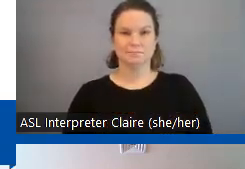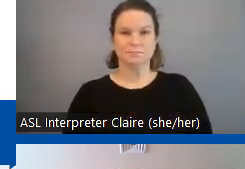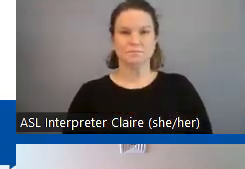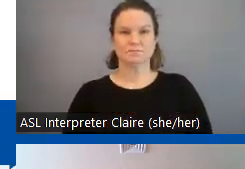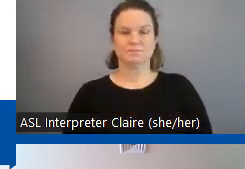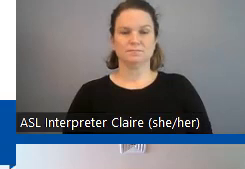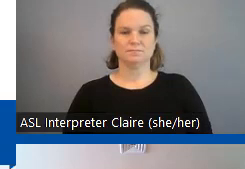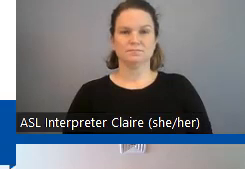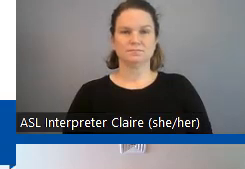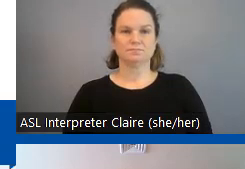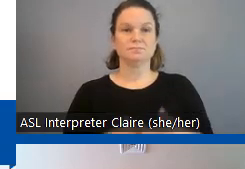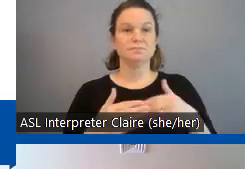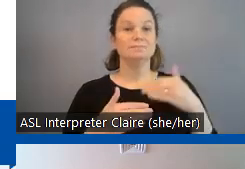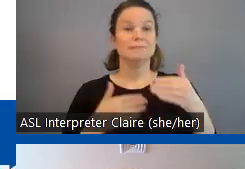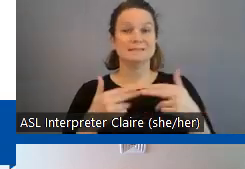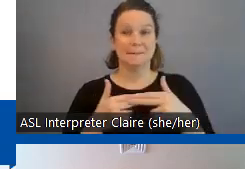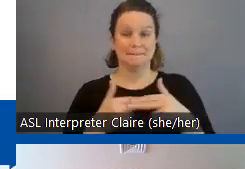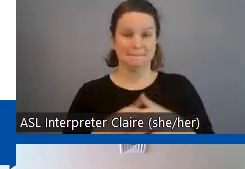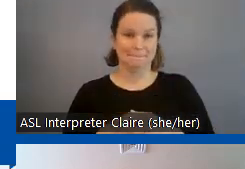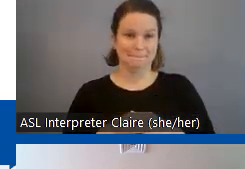Next slide, please.